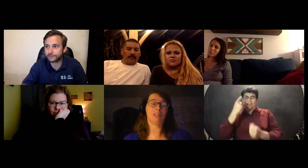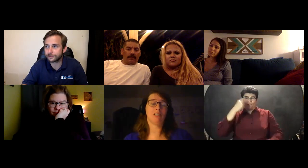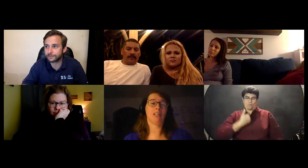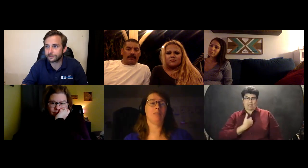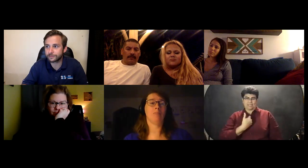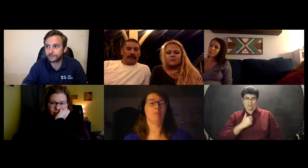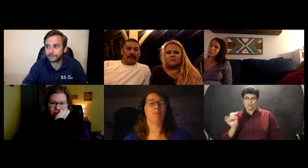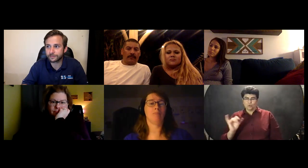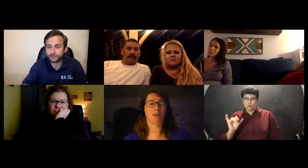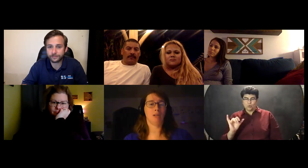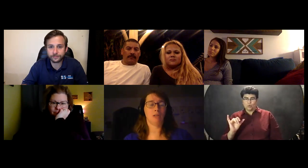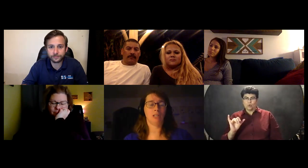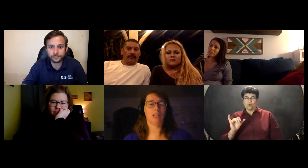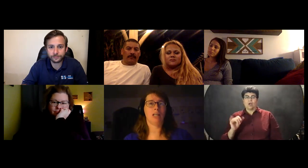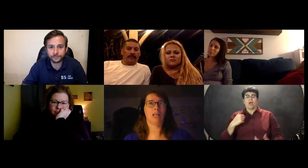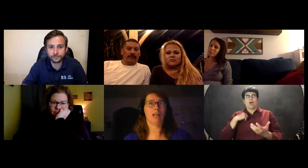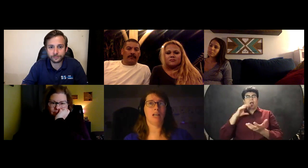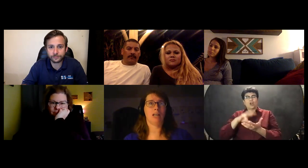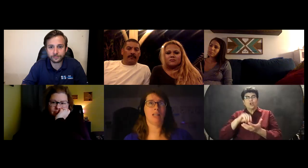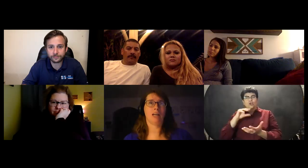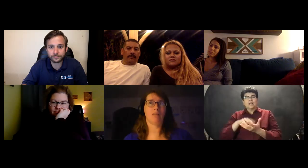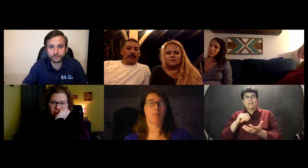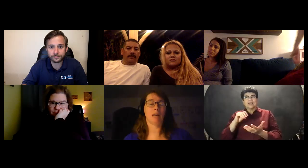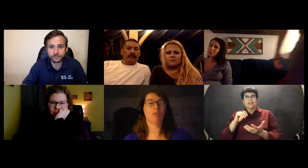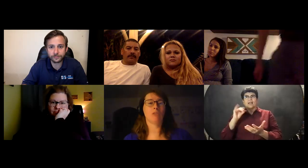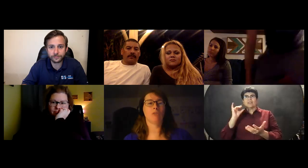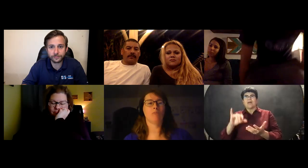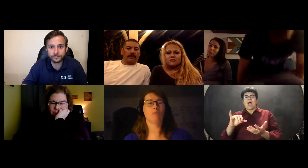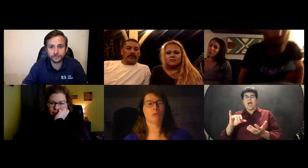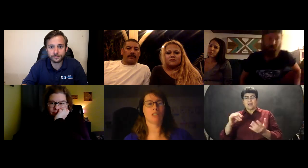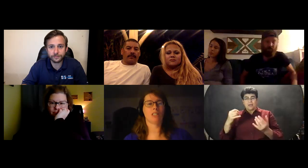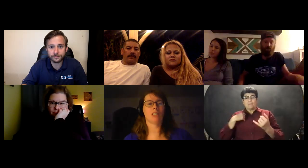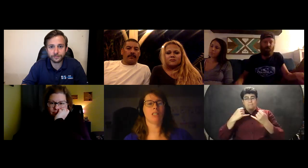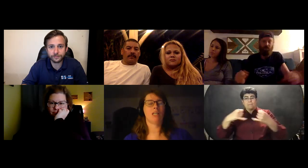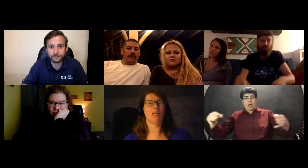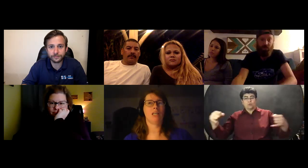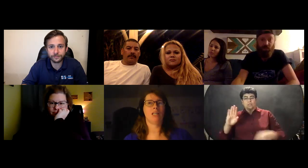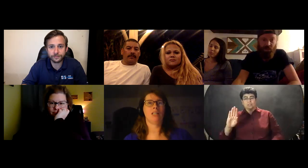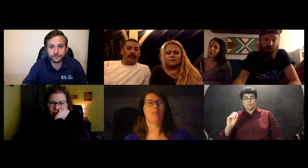um learning that